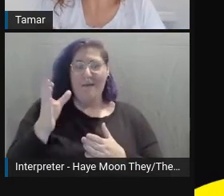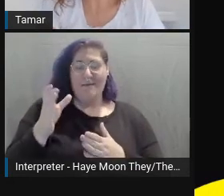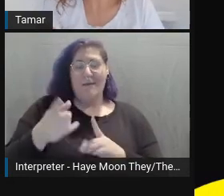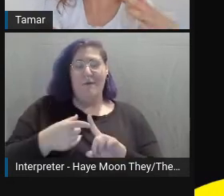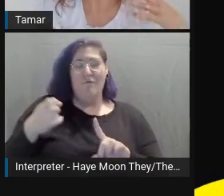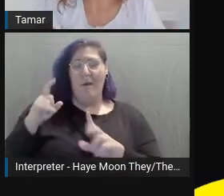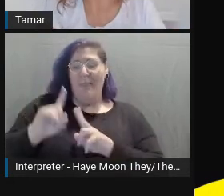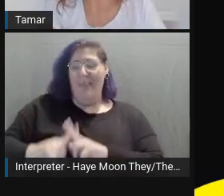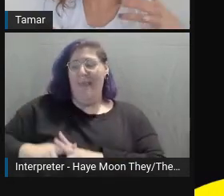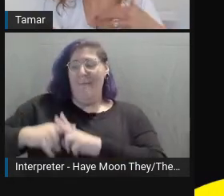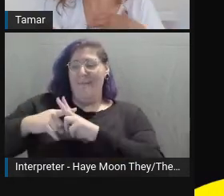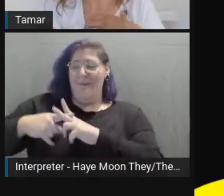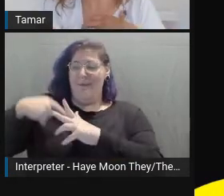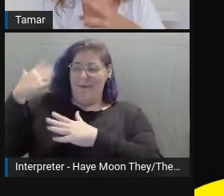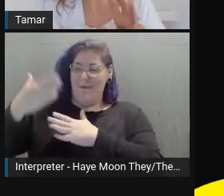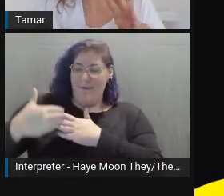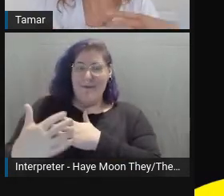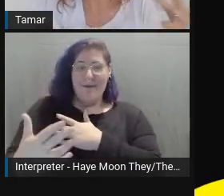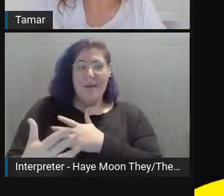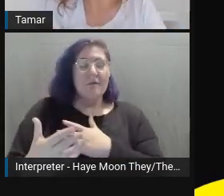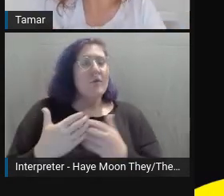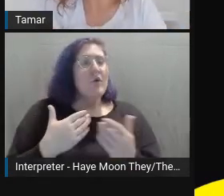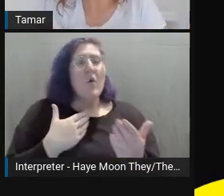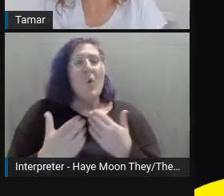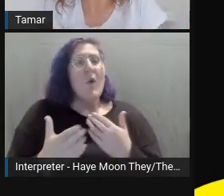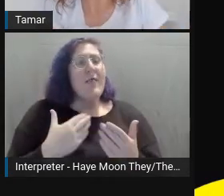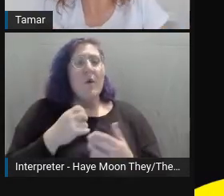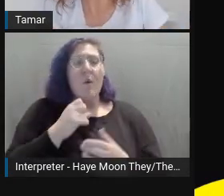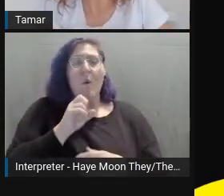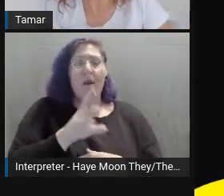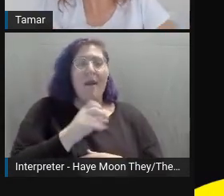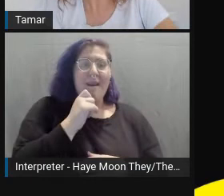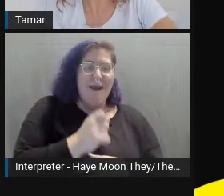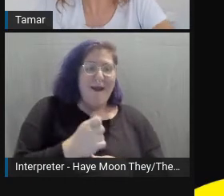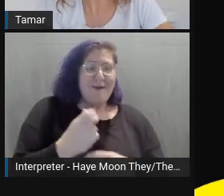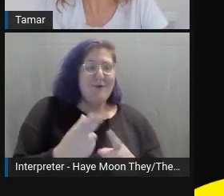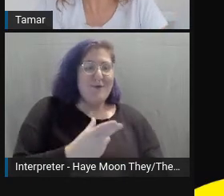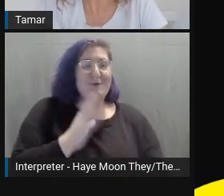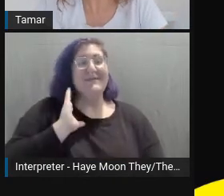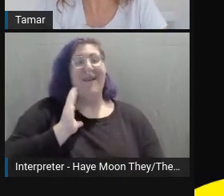whether or not you use our platform, or you've decided